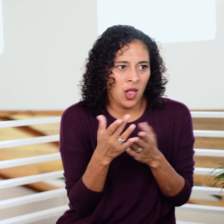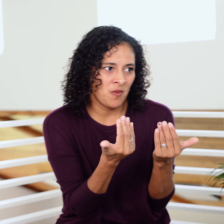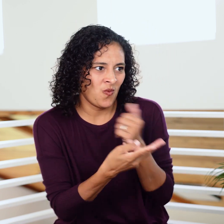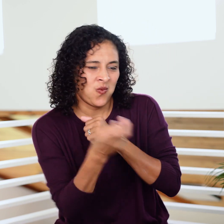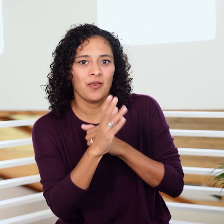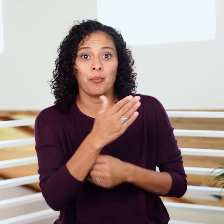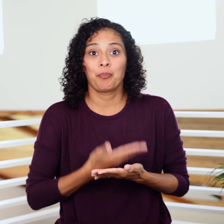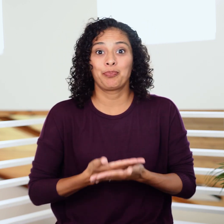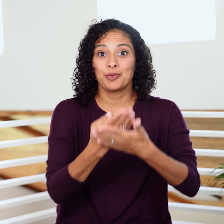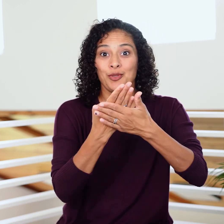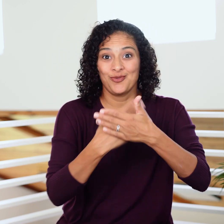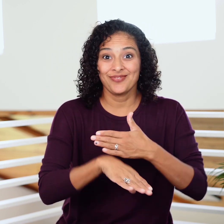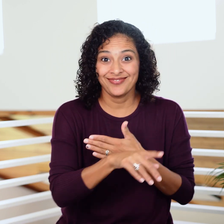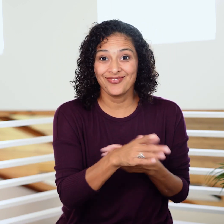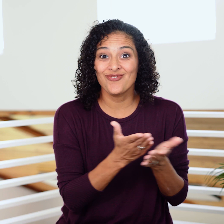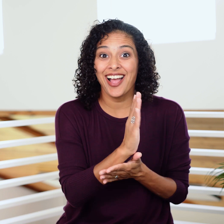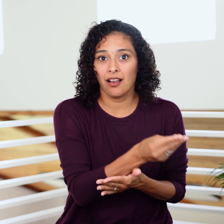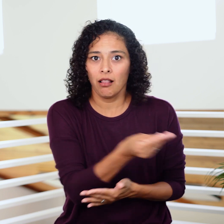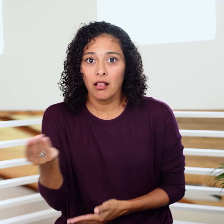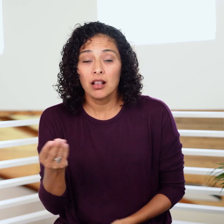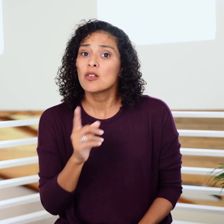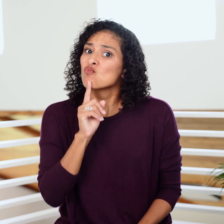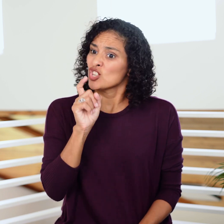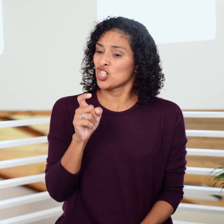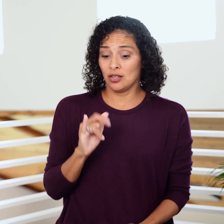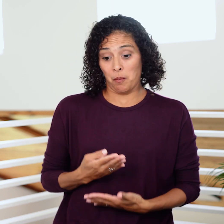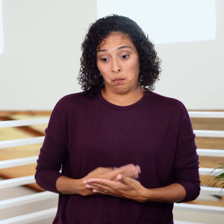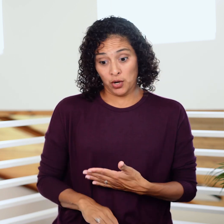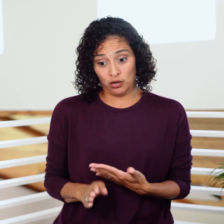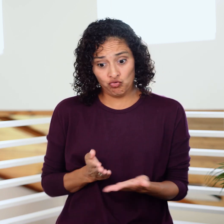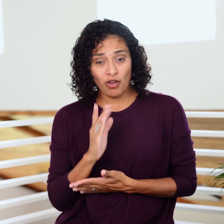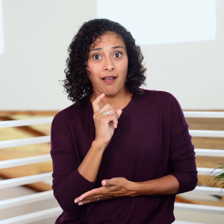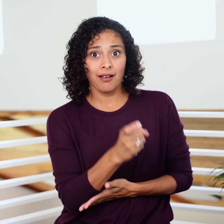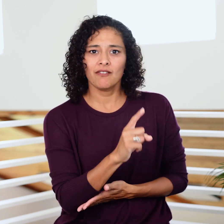add up to a transferred birthright, which is typically bestowed